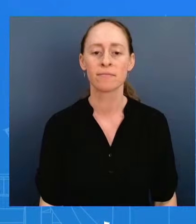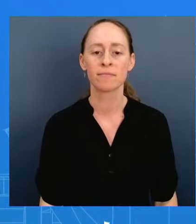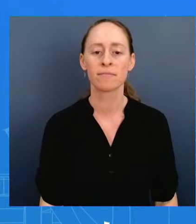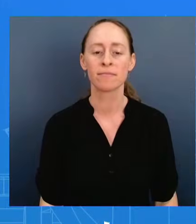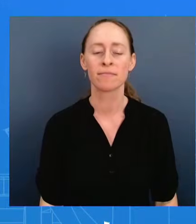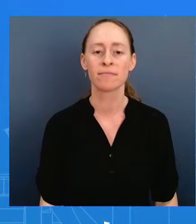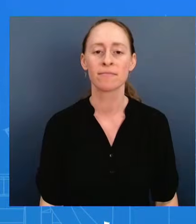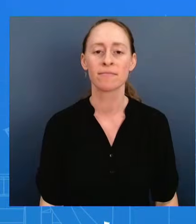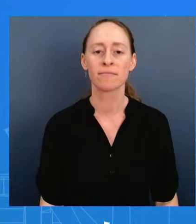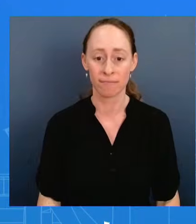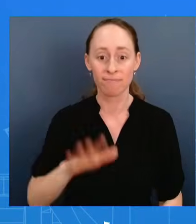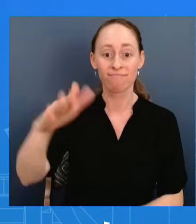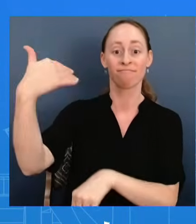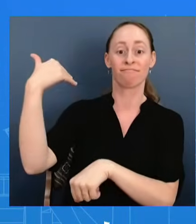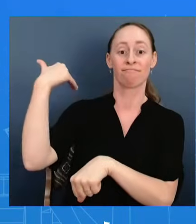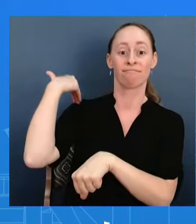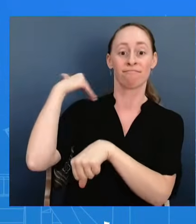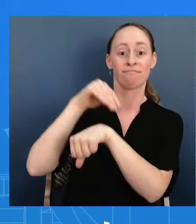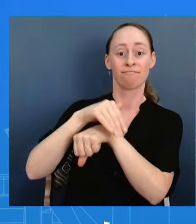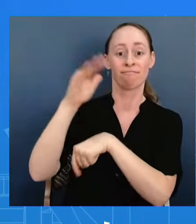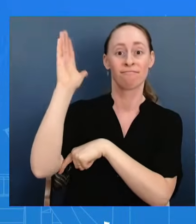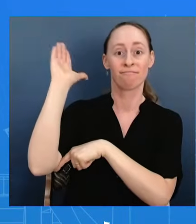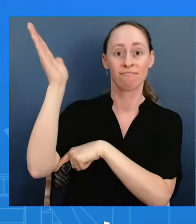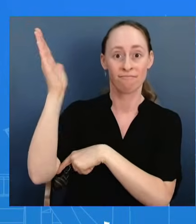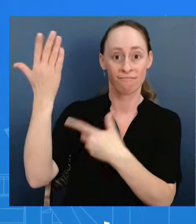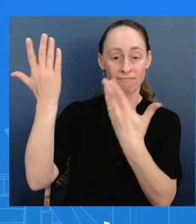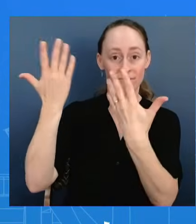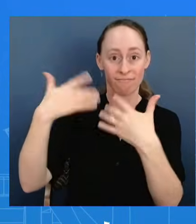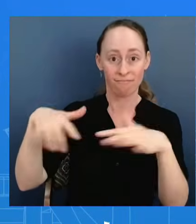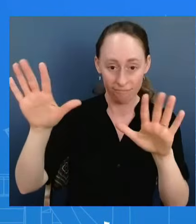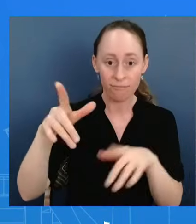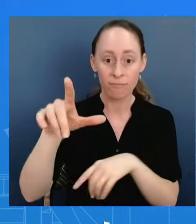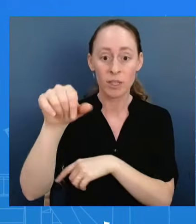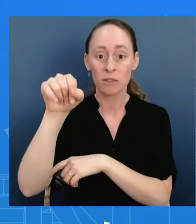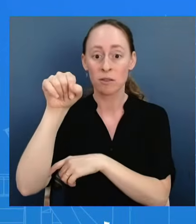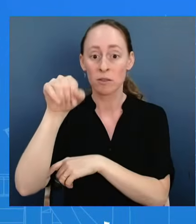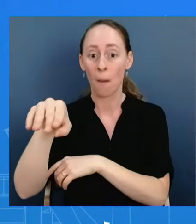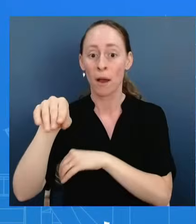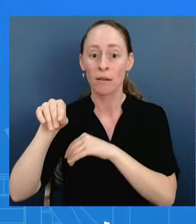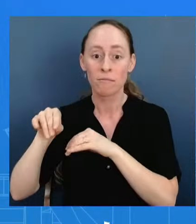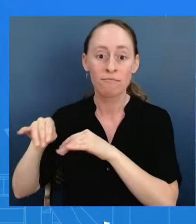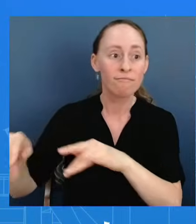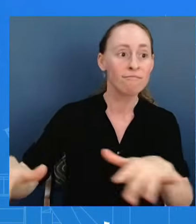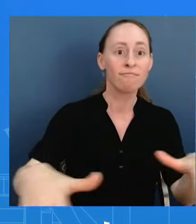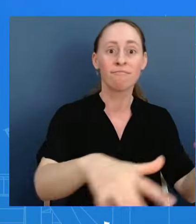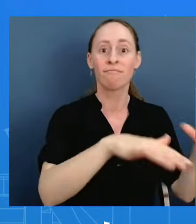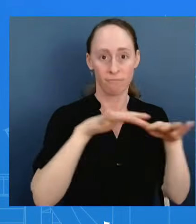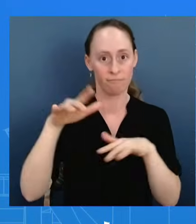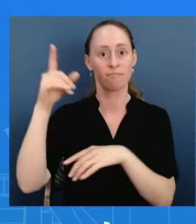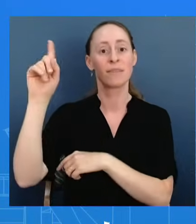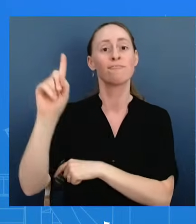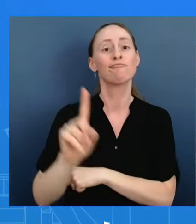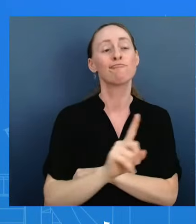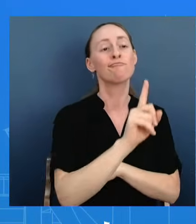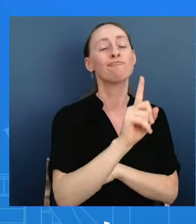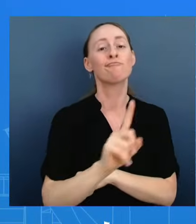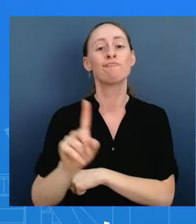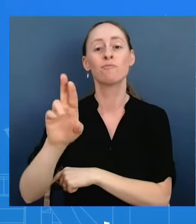The Press: -- that the president walked out into the Rose Garden -- Ms. Jean-Pierre: Yeah. The Press: -- and several hundred staff were out there. But what was that like? Ms. Jean-Pierre: Yeah. The Press: What did he do afterwards, private time with family?